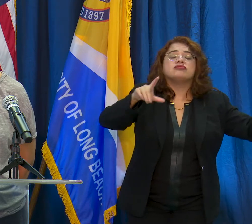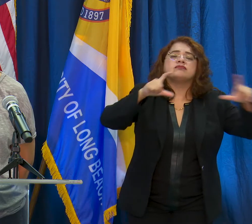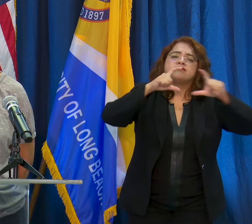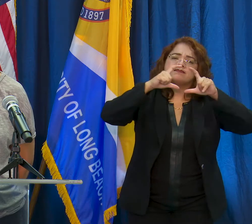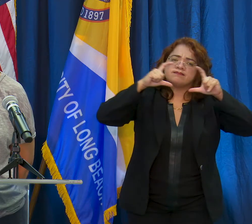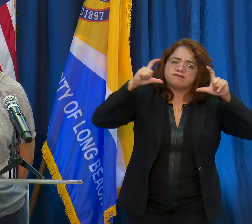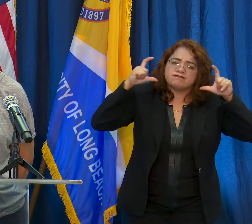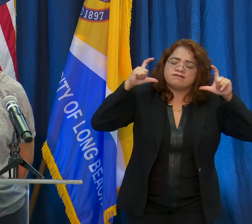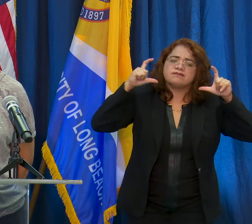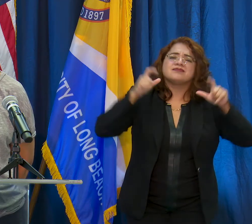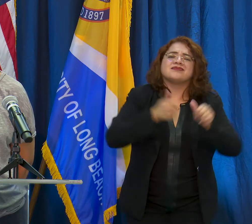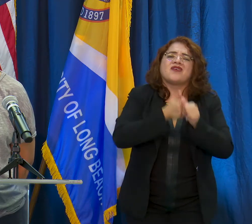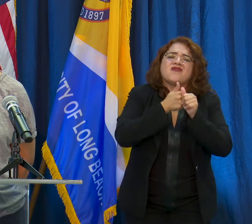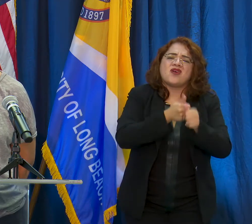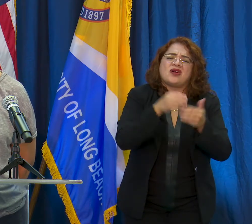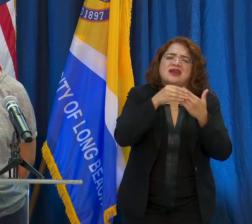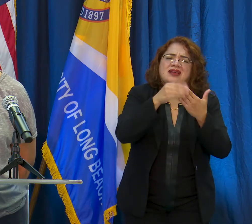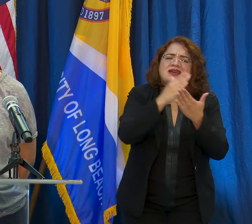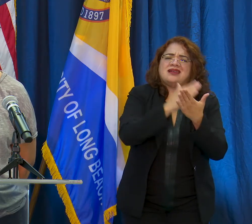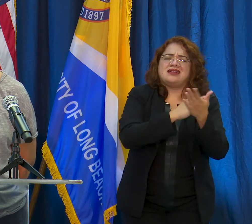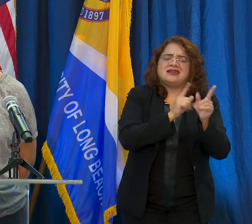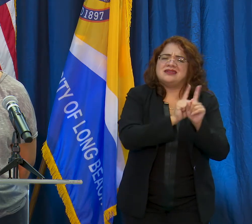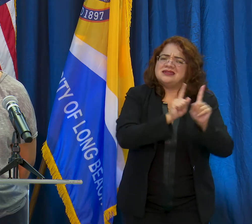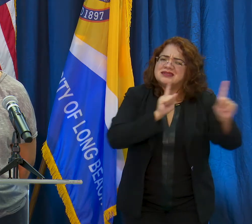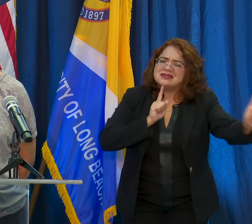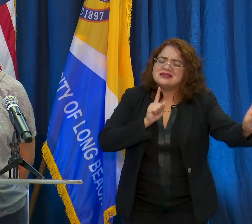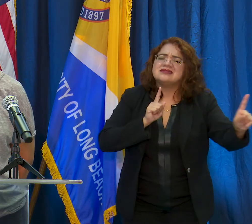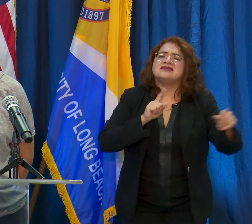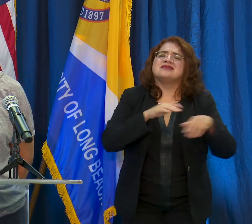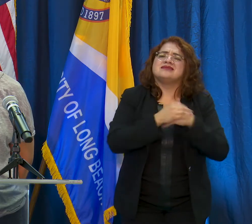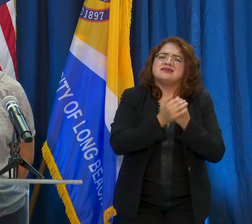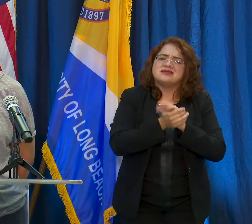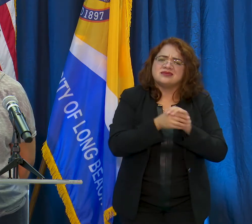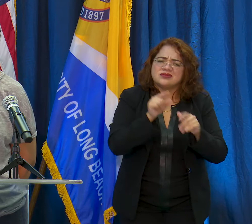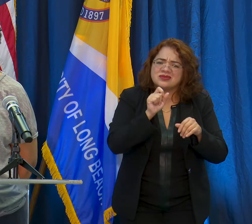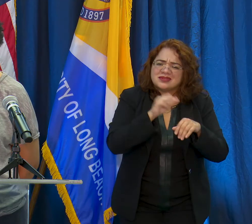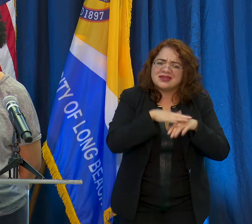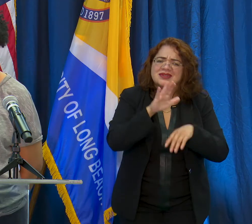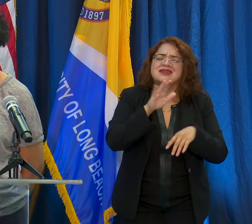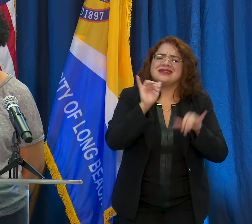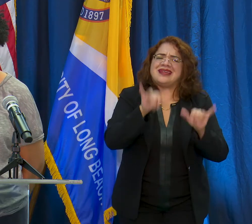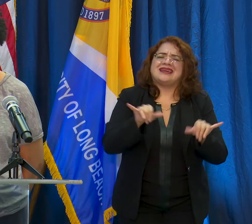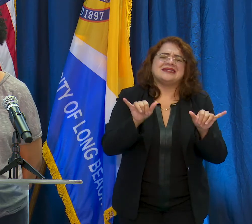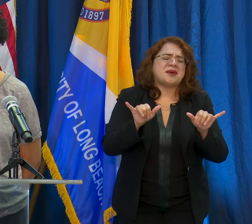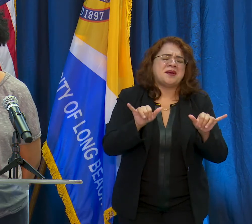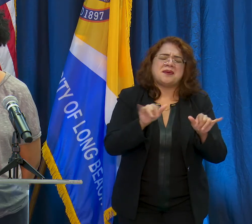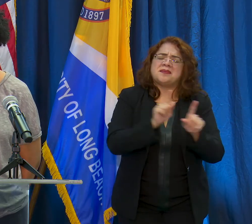focused on in order to reduce transmission.